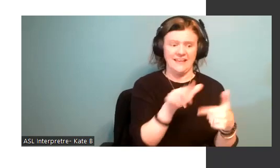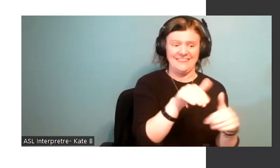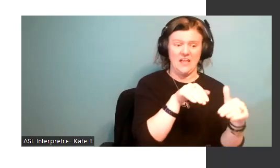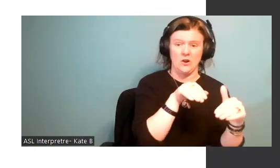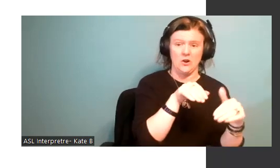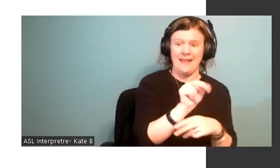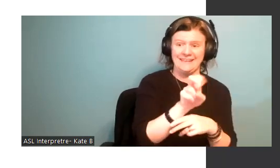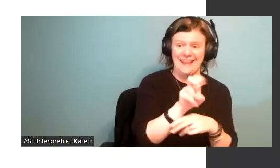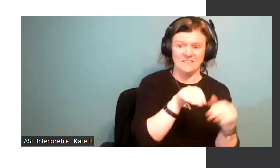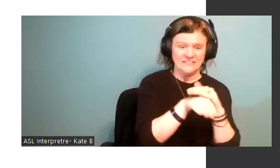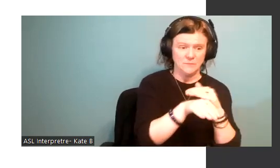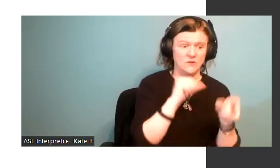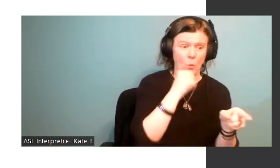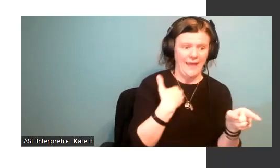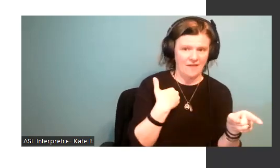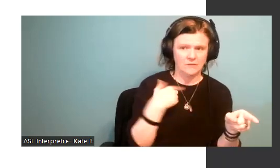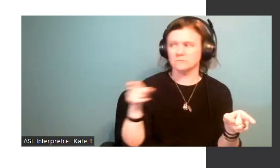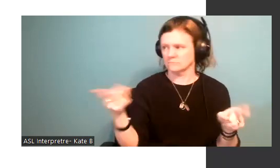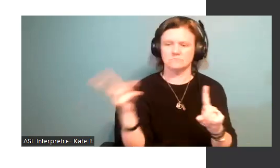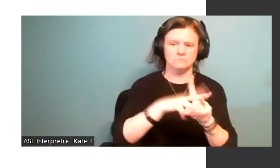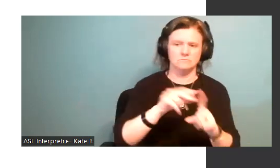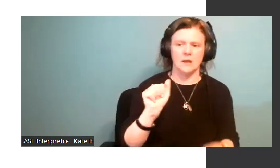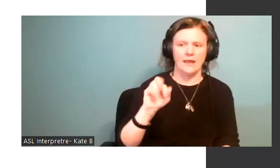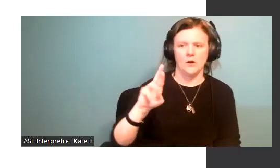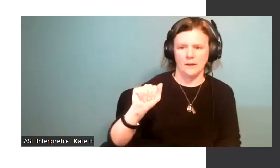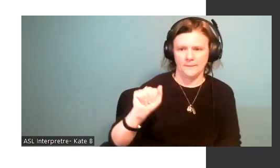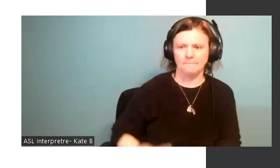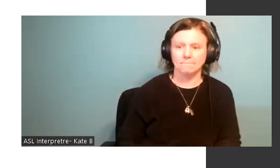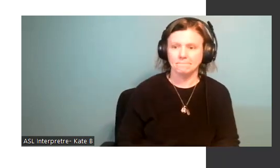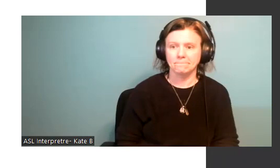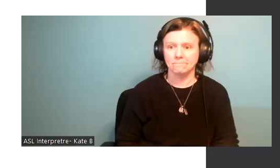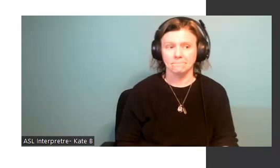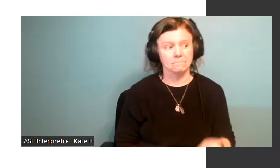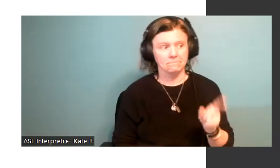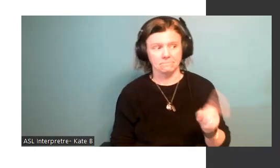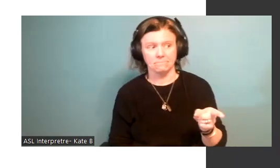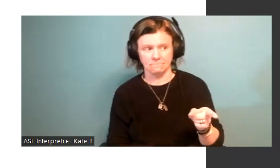So, the best time to use ARIA is when there isn't